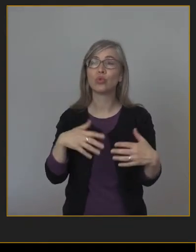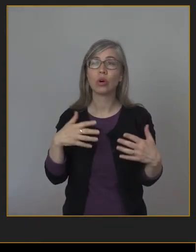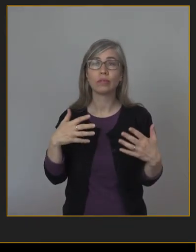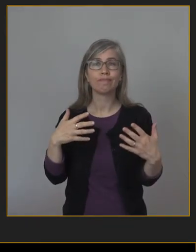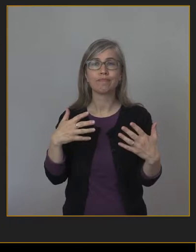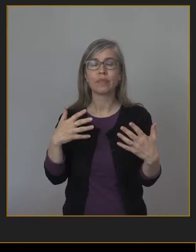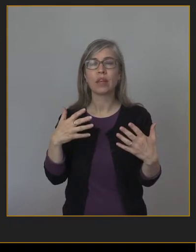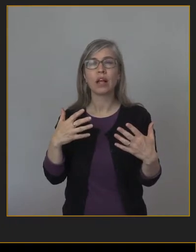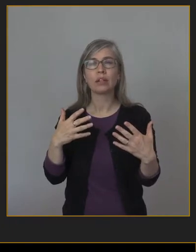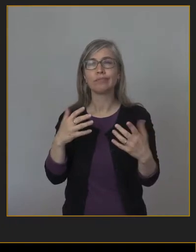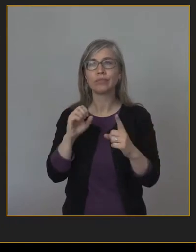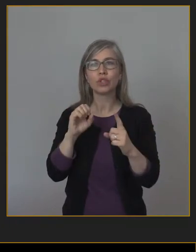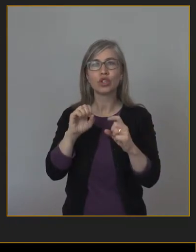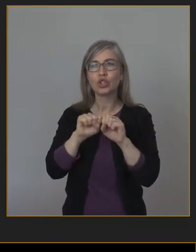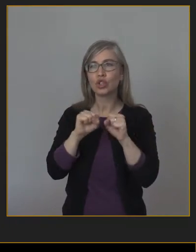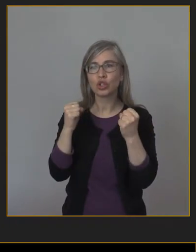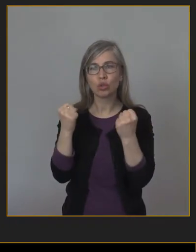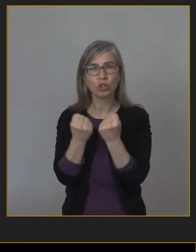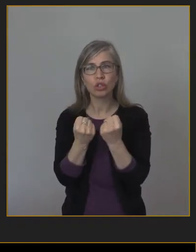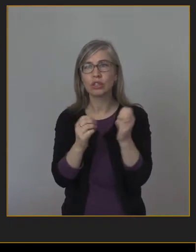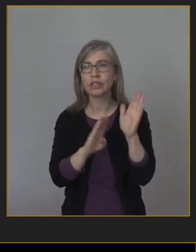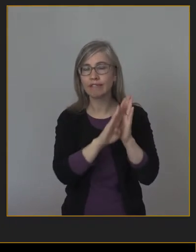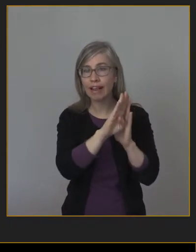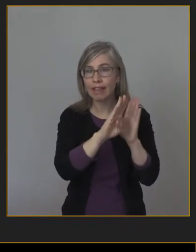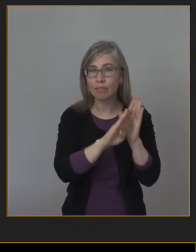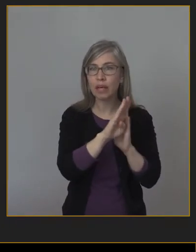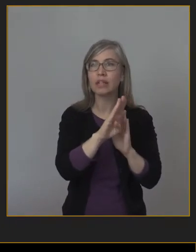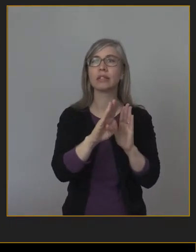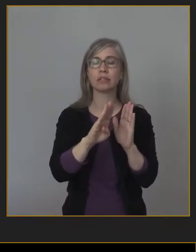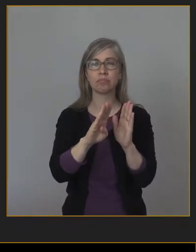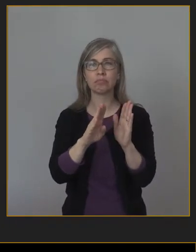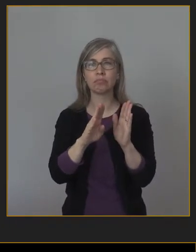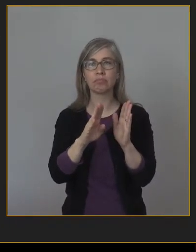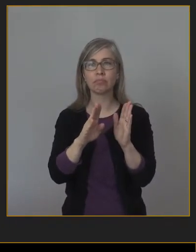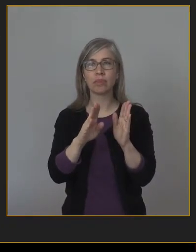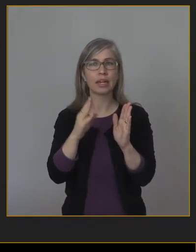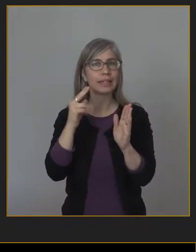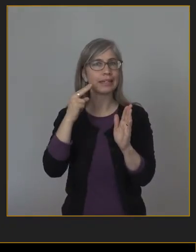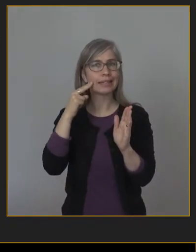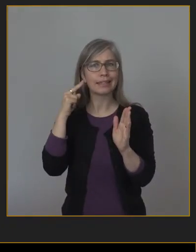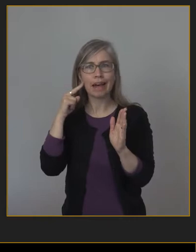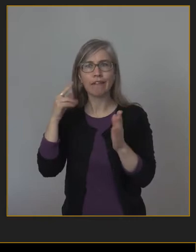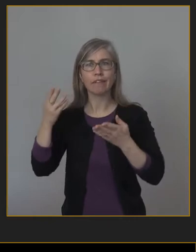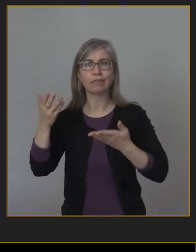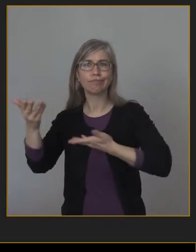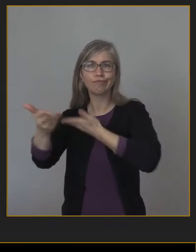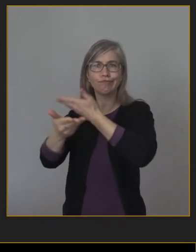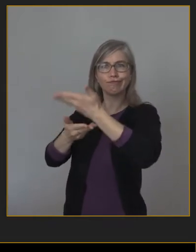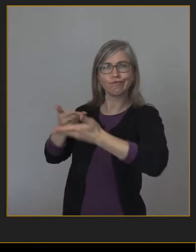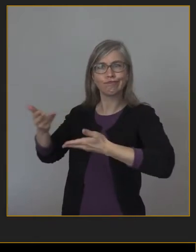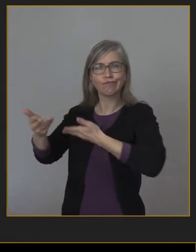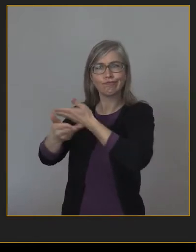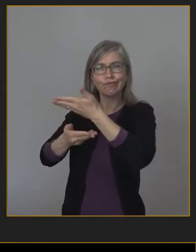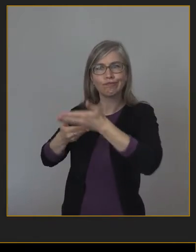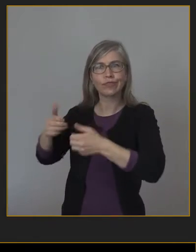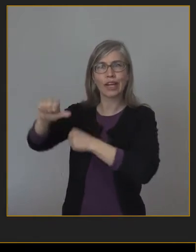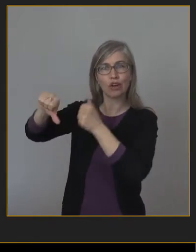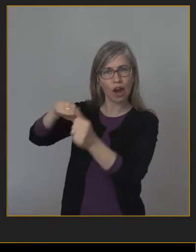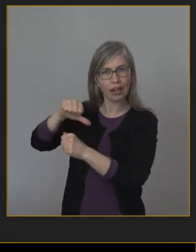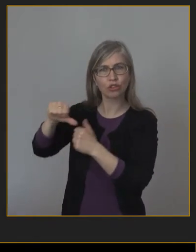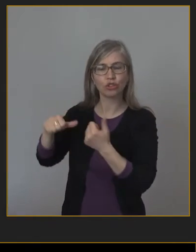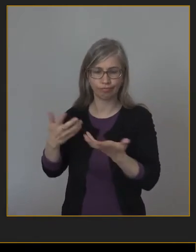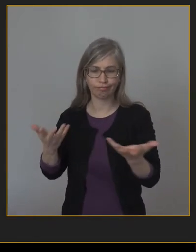...and opportunities for social development and social interaction.